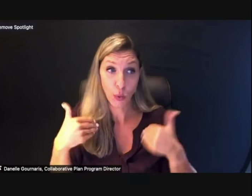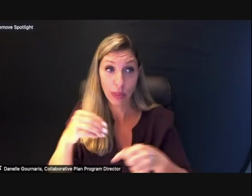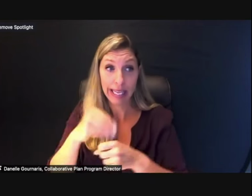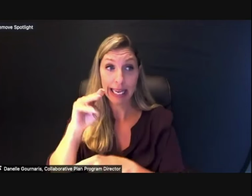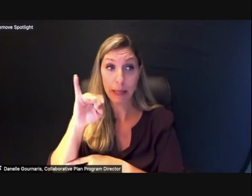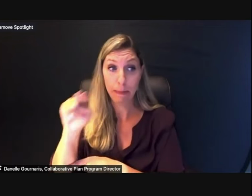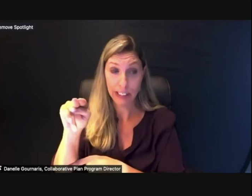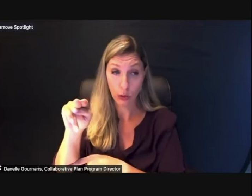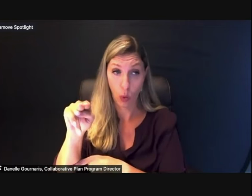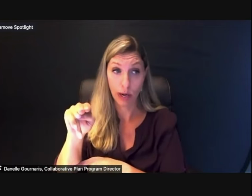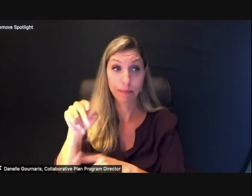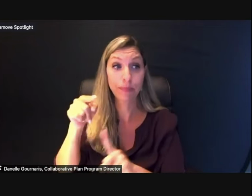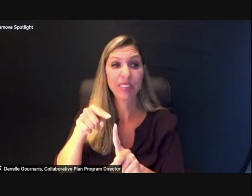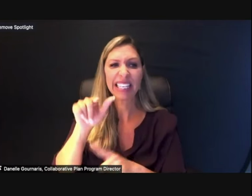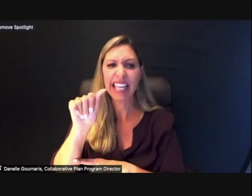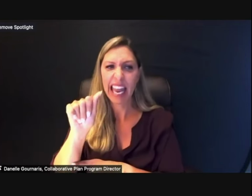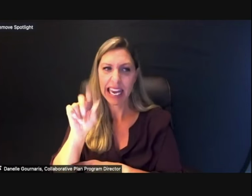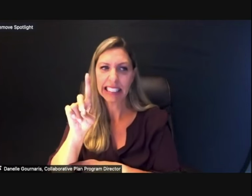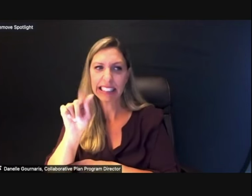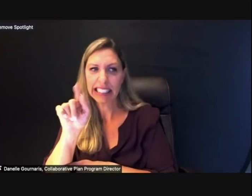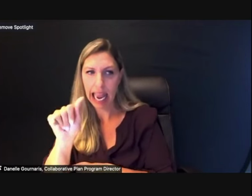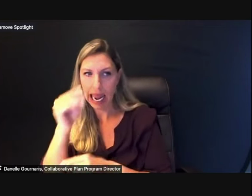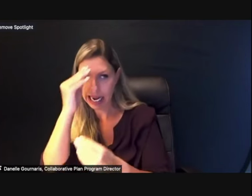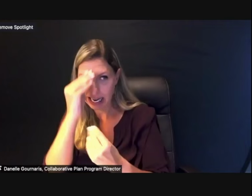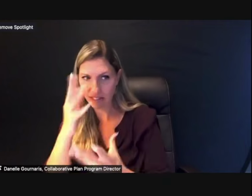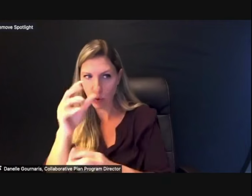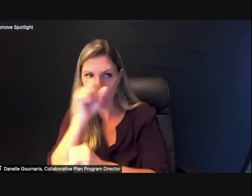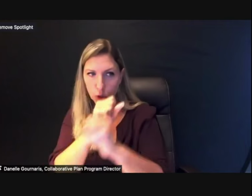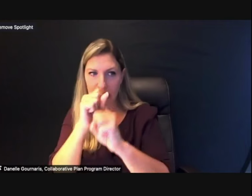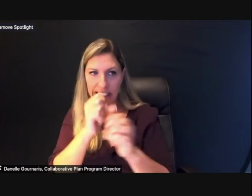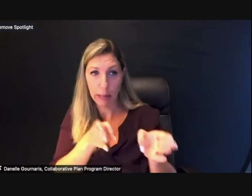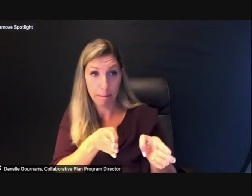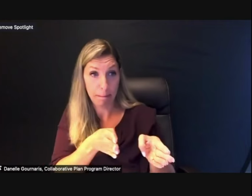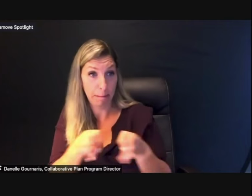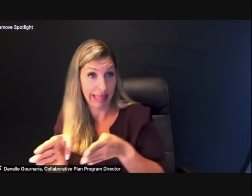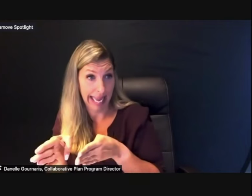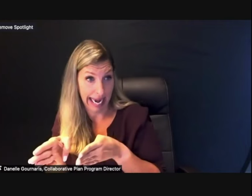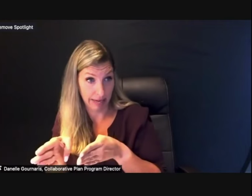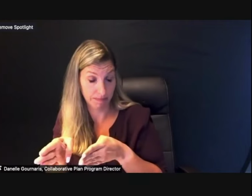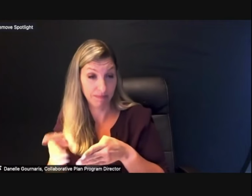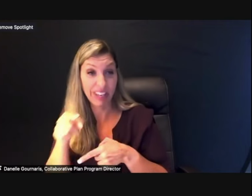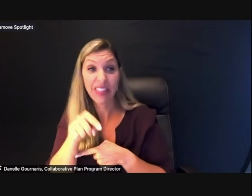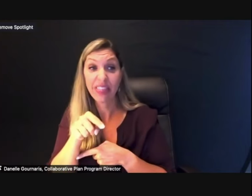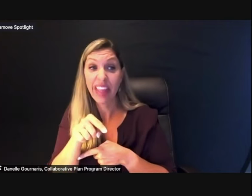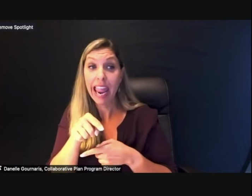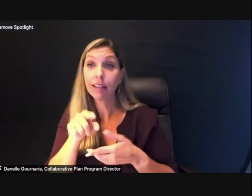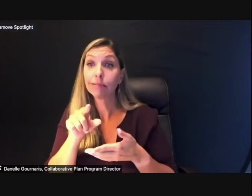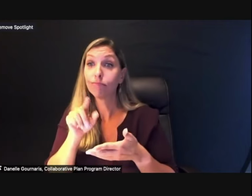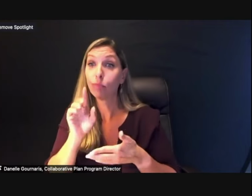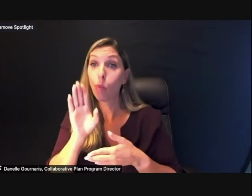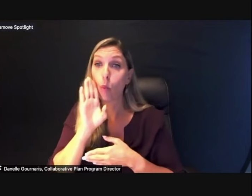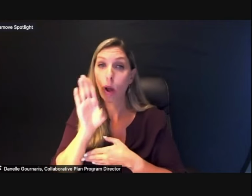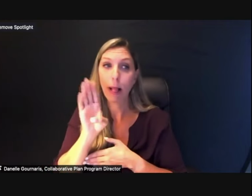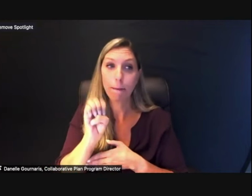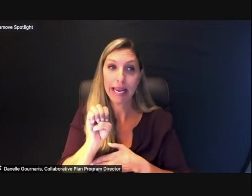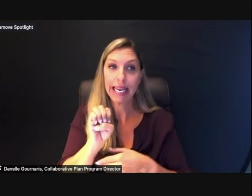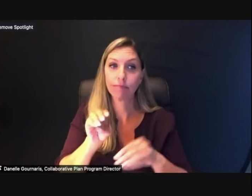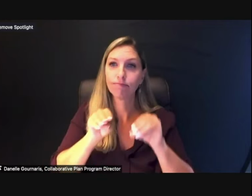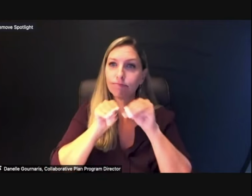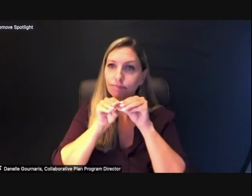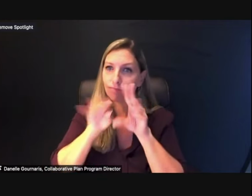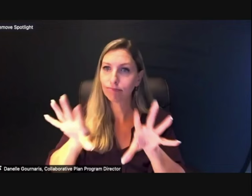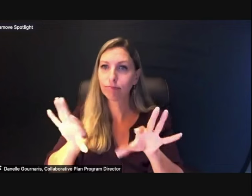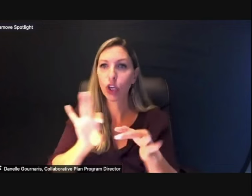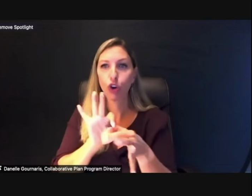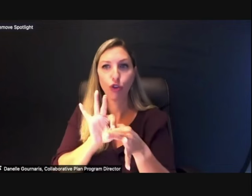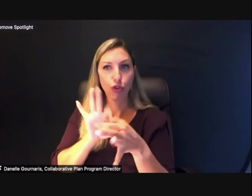Youth in Minnesota: A Strategic Plan to Move Forward.” That report will be distributed